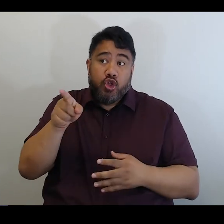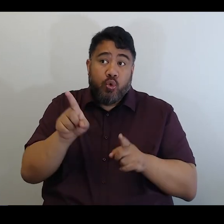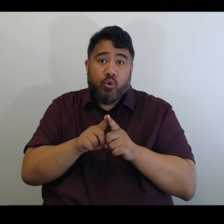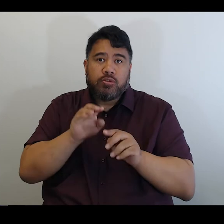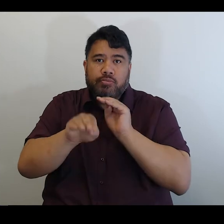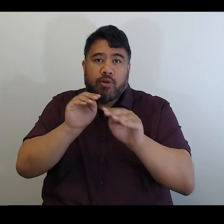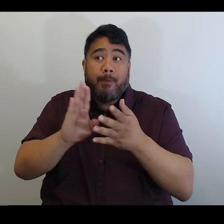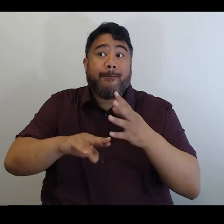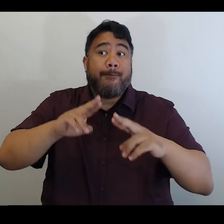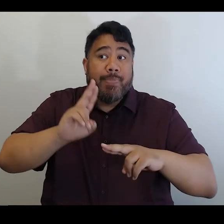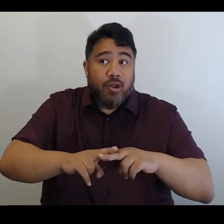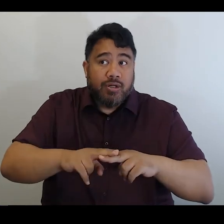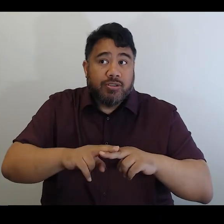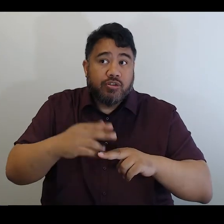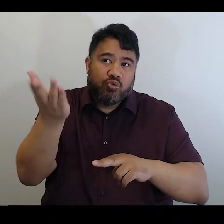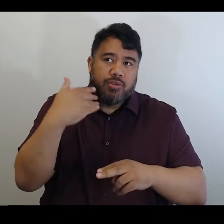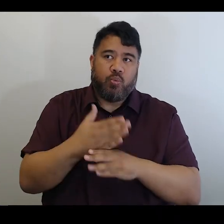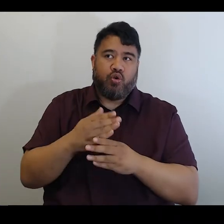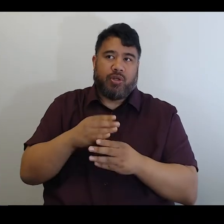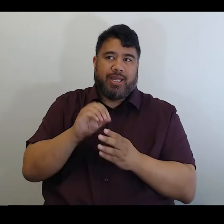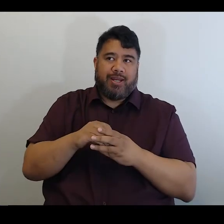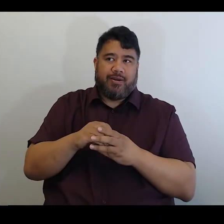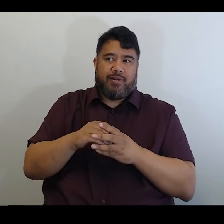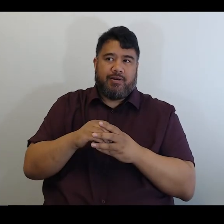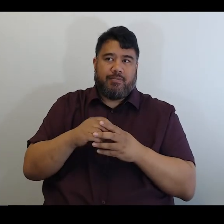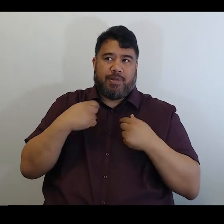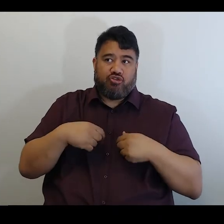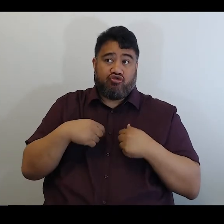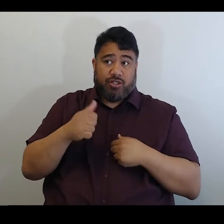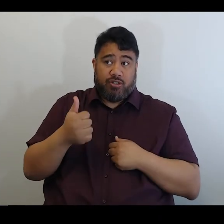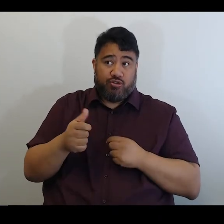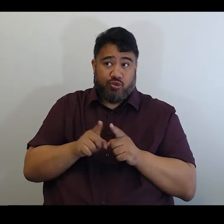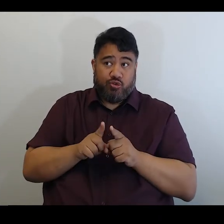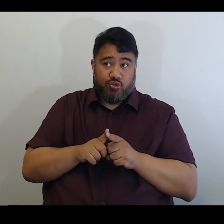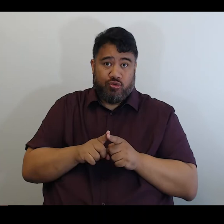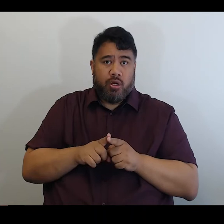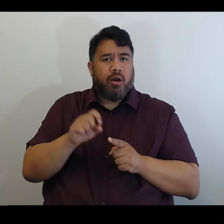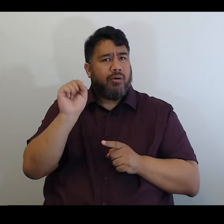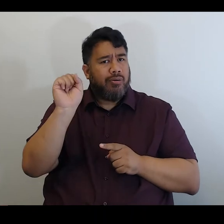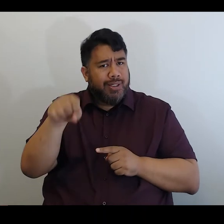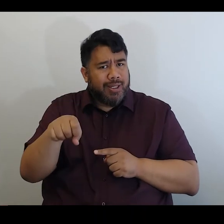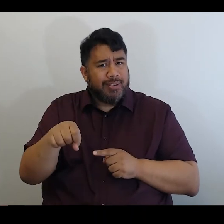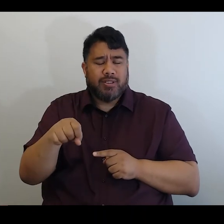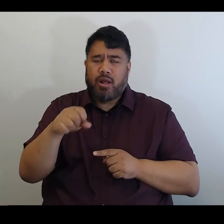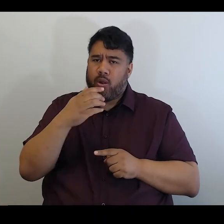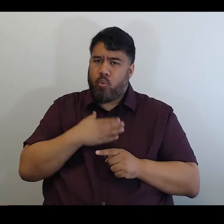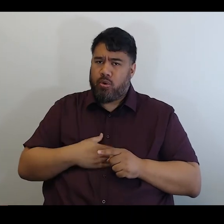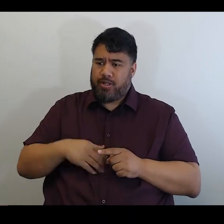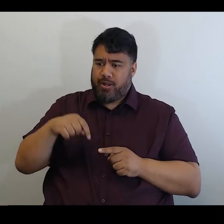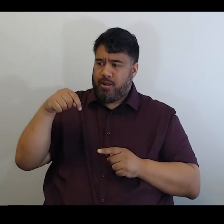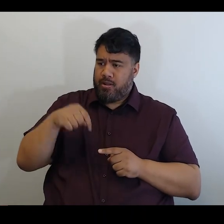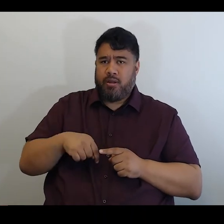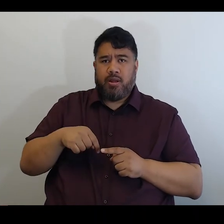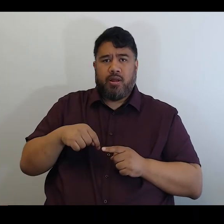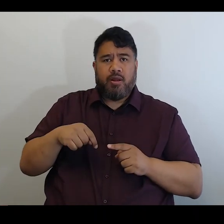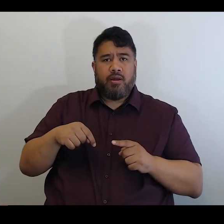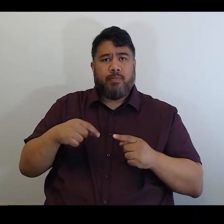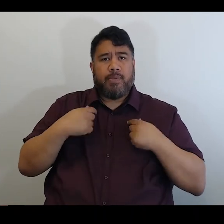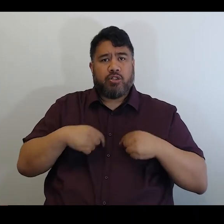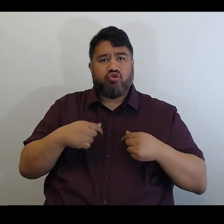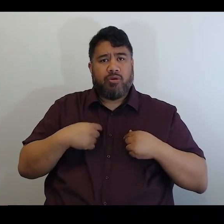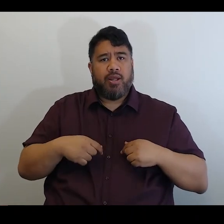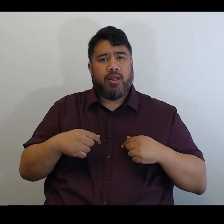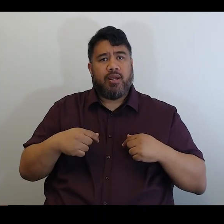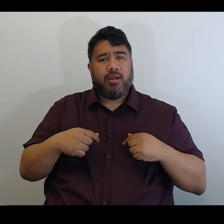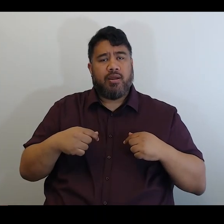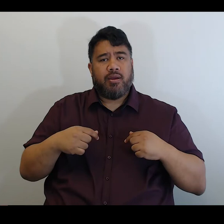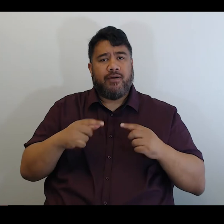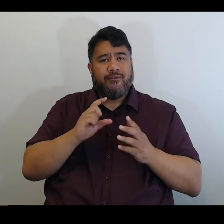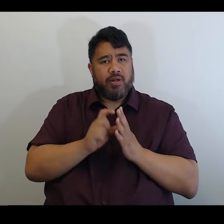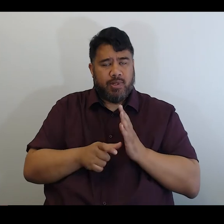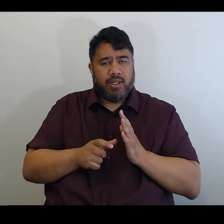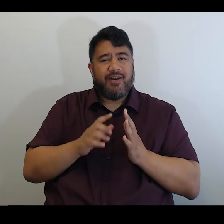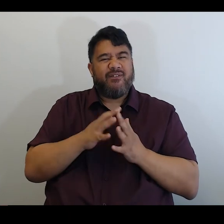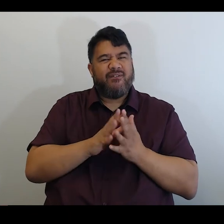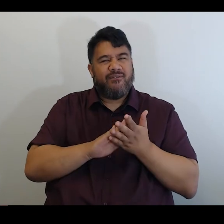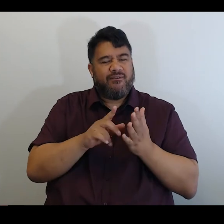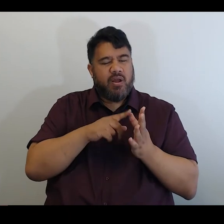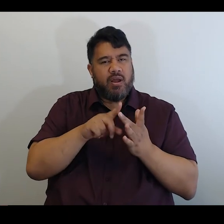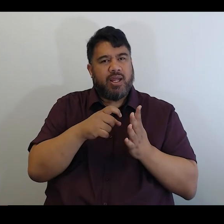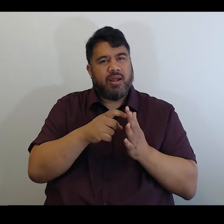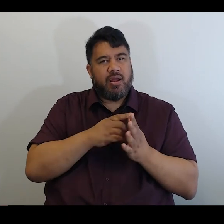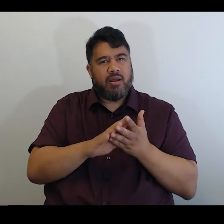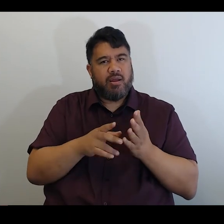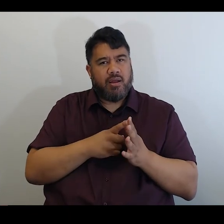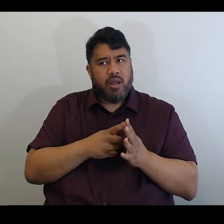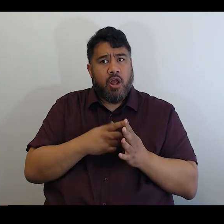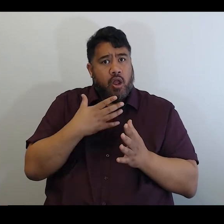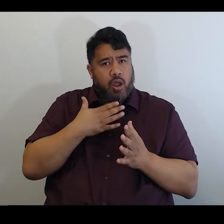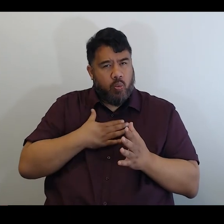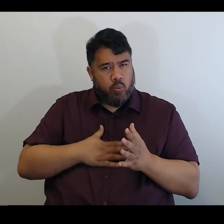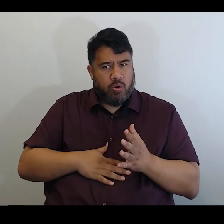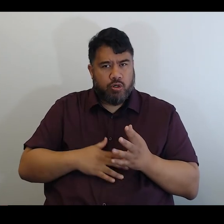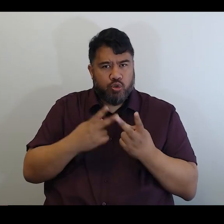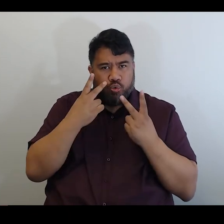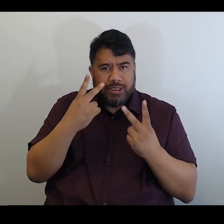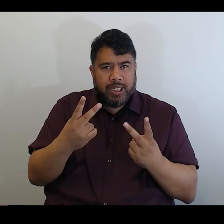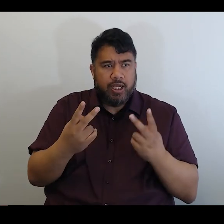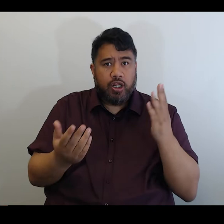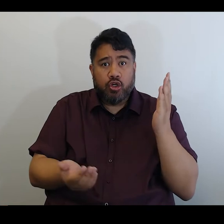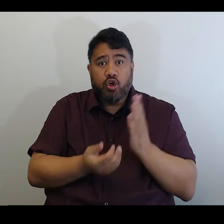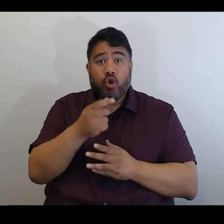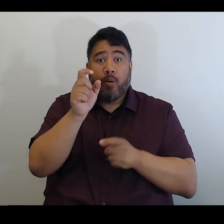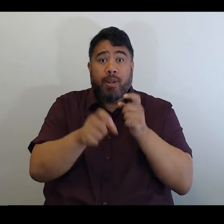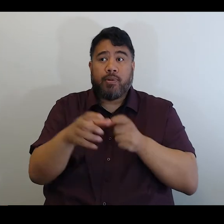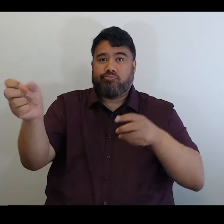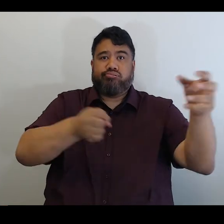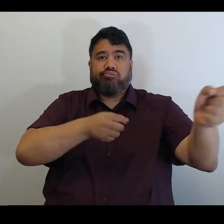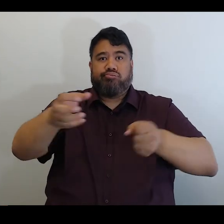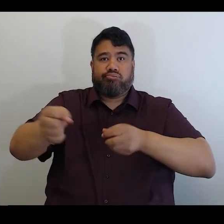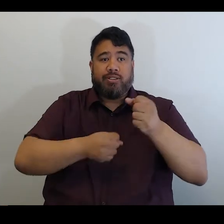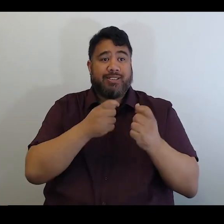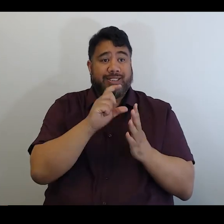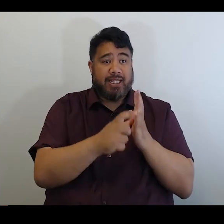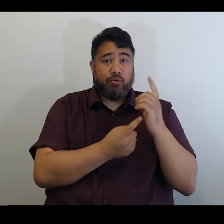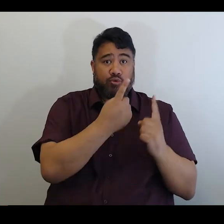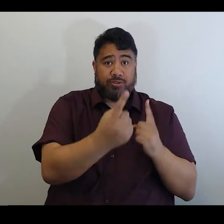Absolutely. So, you know, I'm really committed to growing a workforce here at Whaikaha that absolutely brings people into the organization who are disabled so we grow a disabled workforce.